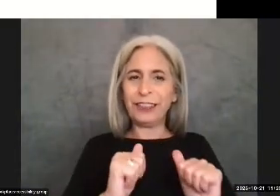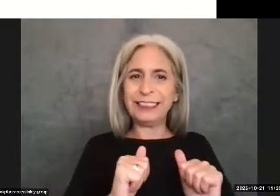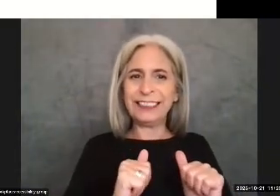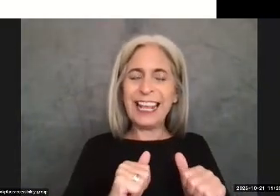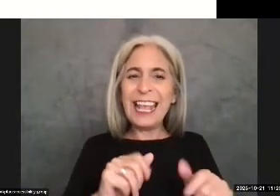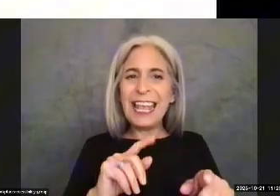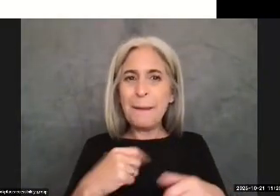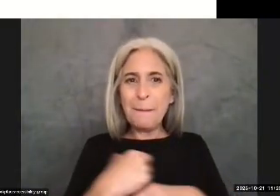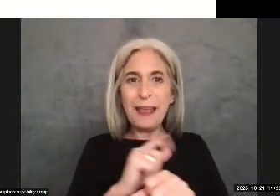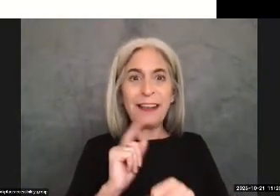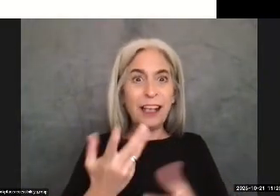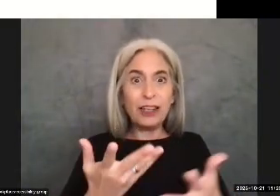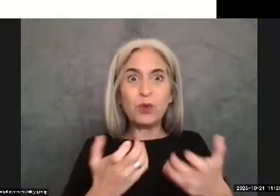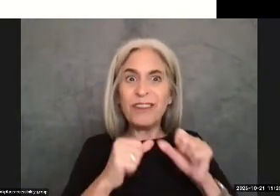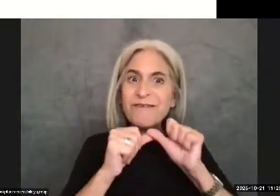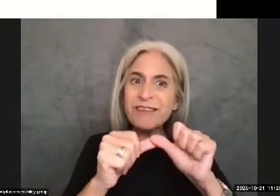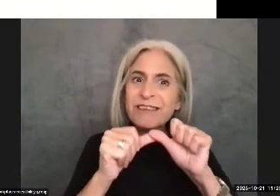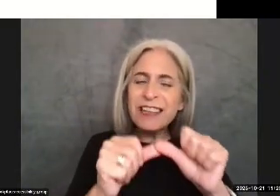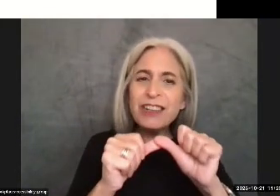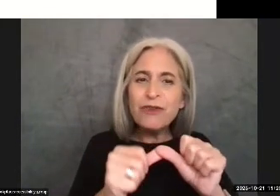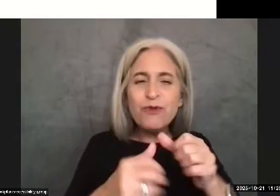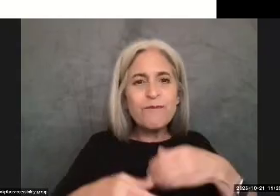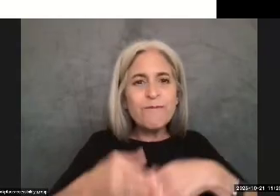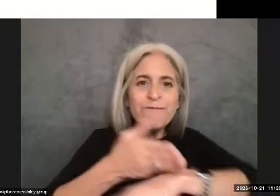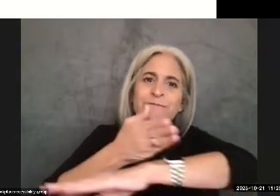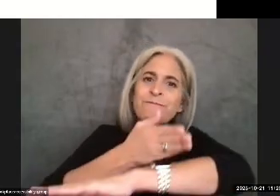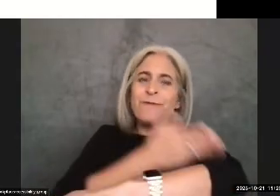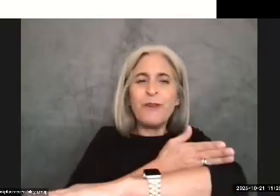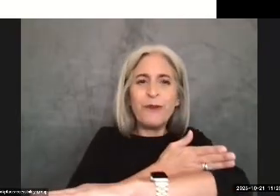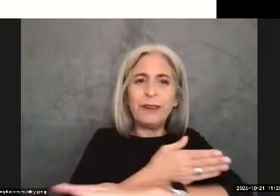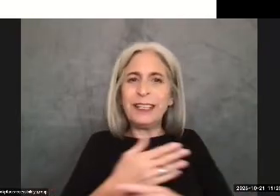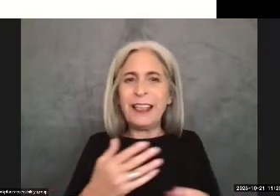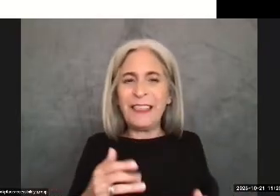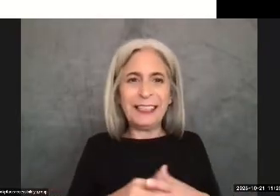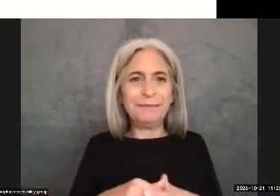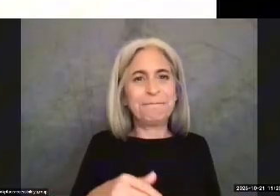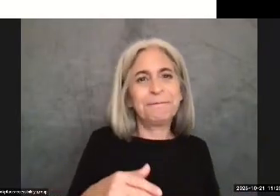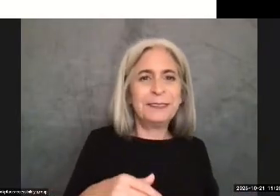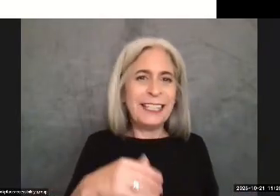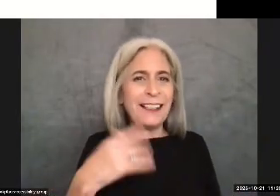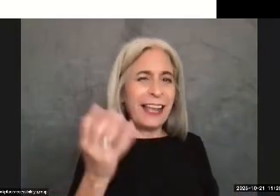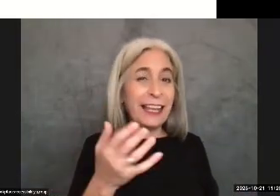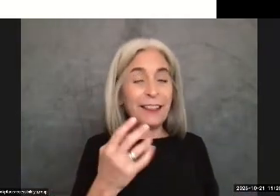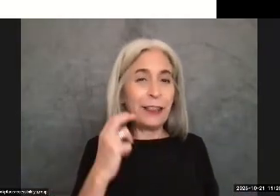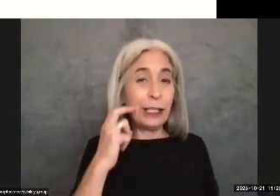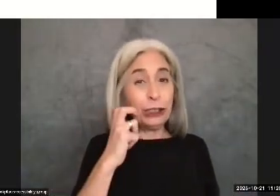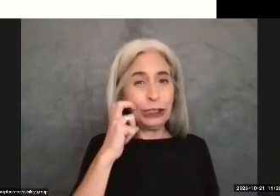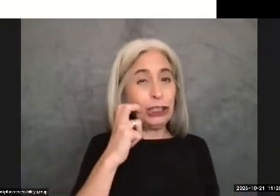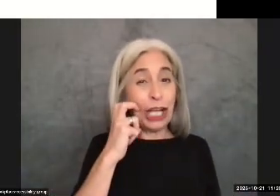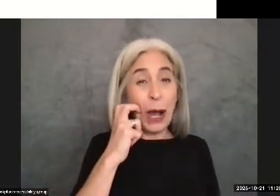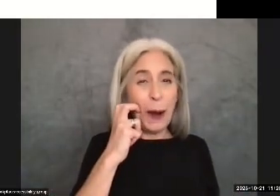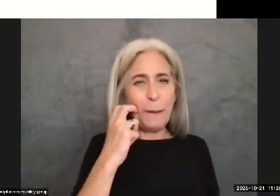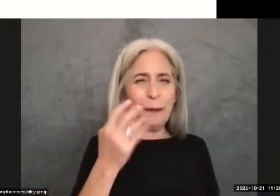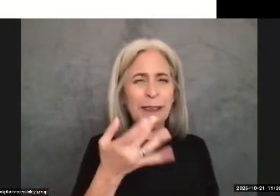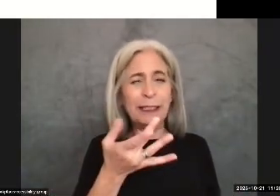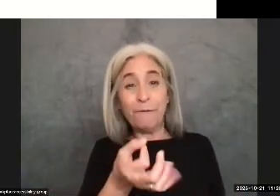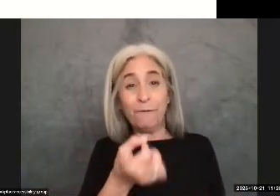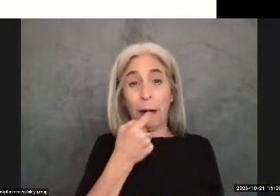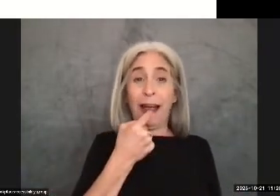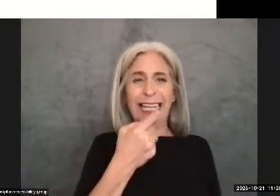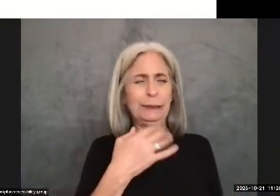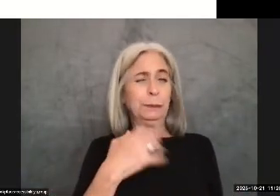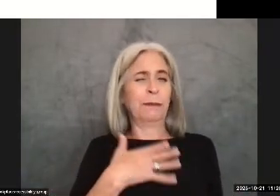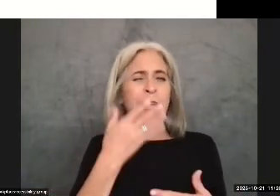Kathleen DeForest: It boosts our dopamine, and it makes us want to continue to do more. It's kind of that hit that the flavoring and the chewing gum had originally given to us.